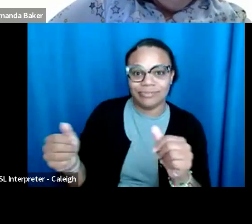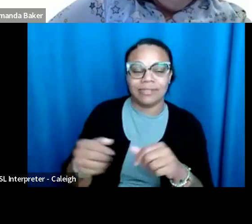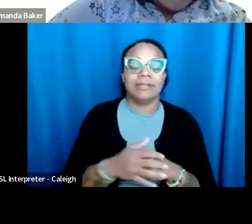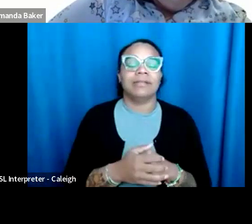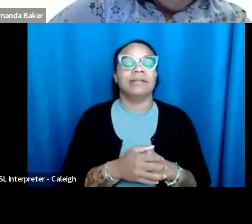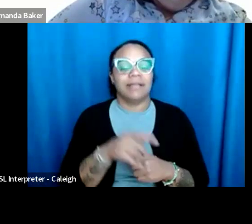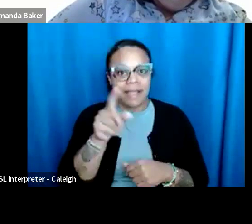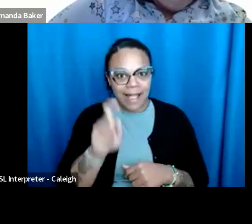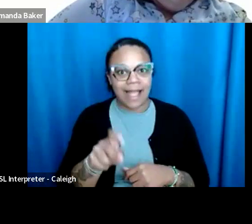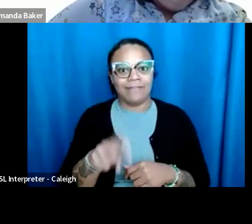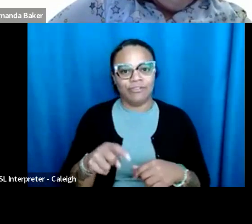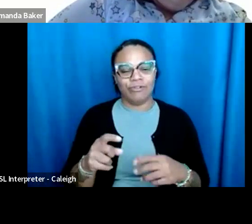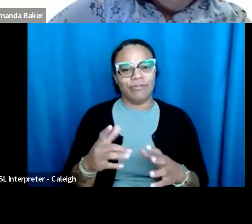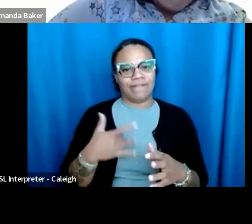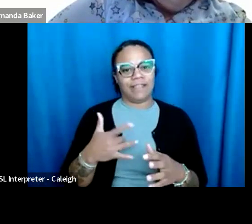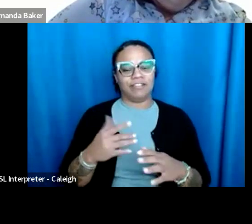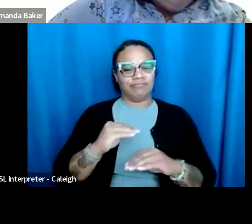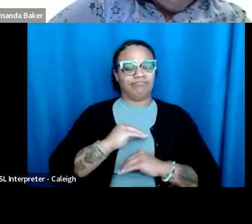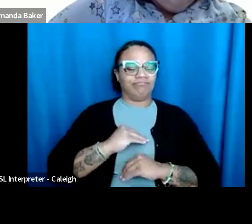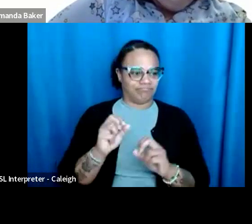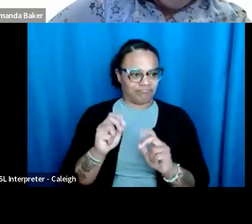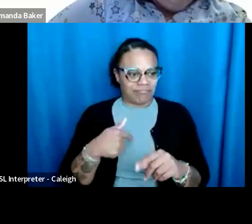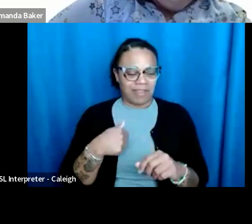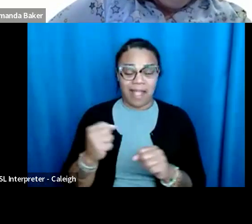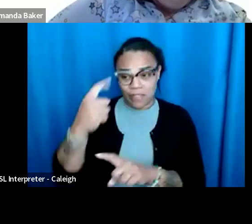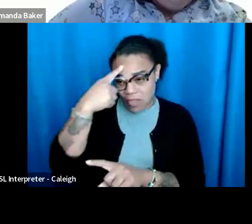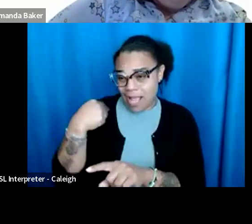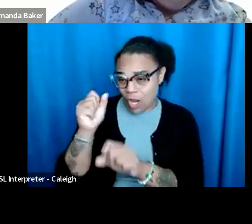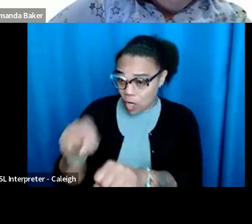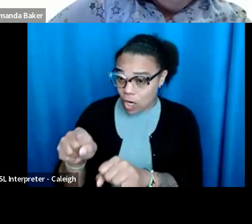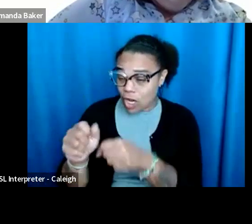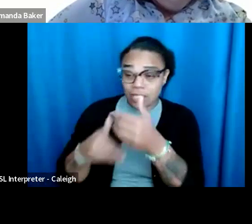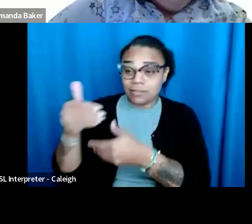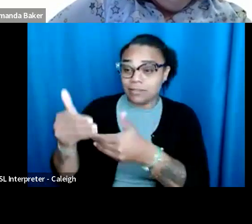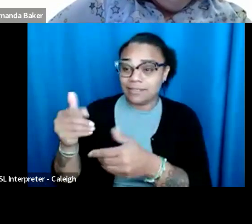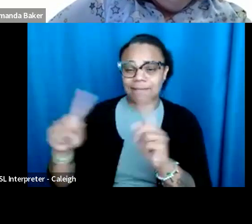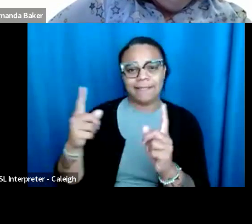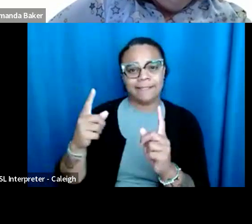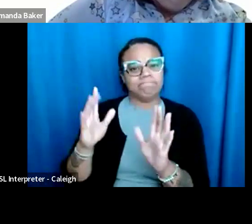"No, I thought I could, but I can't," and not being devastated by it,